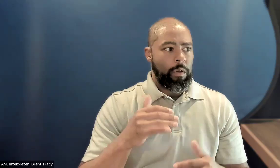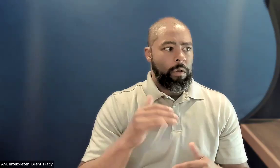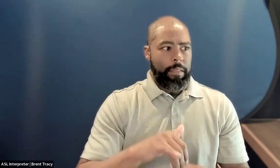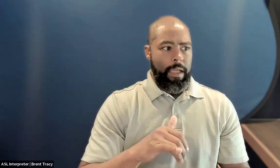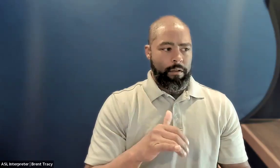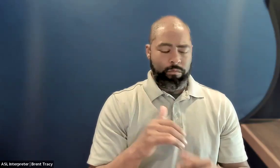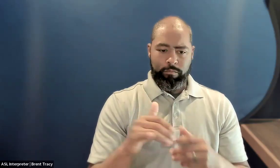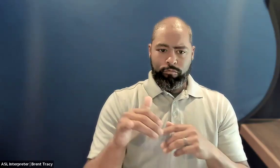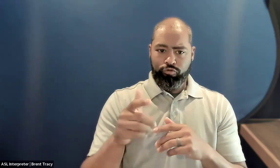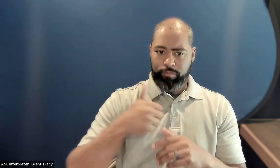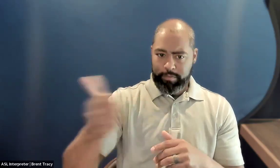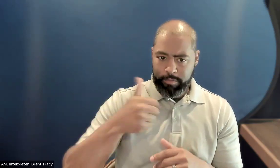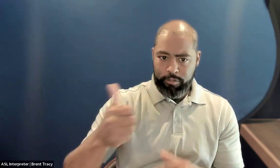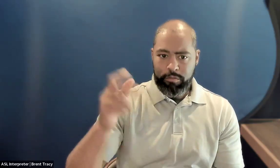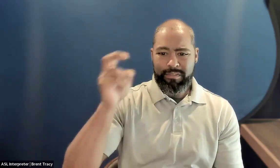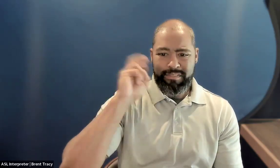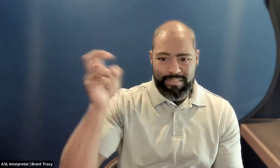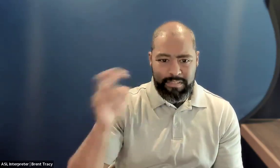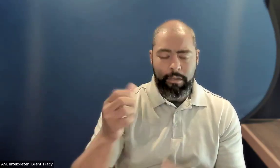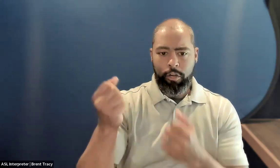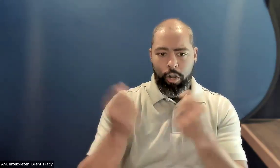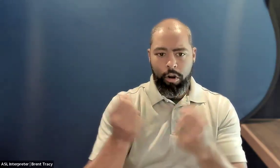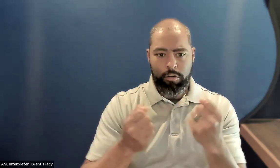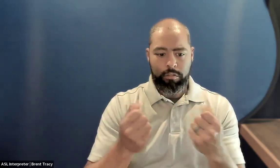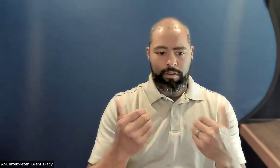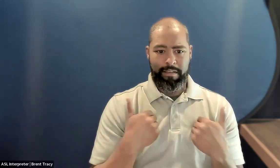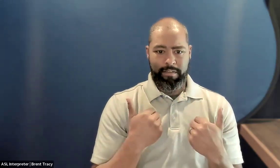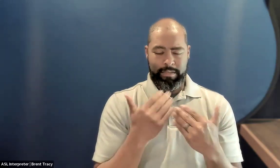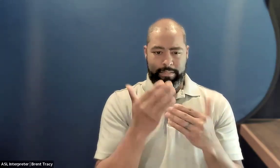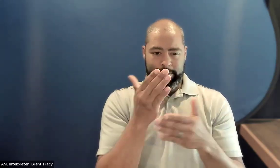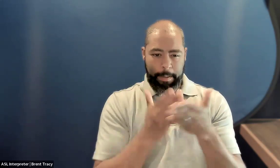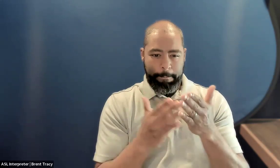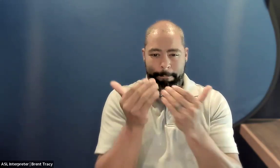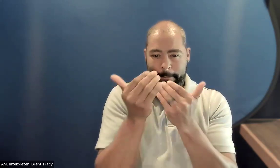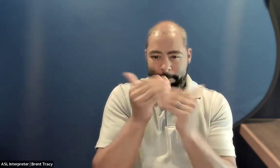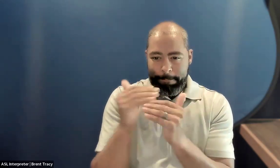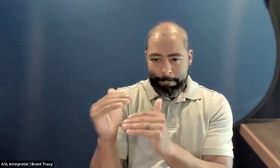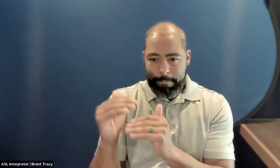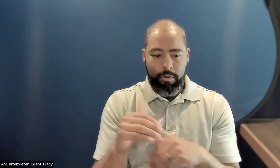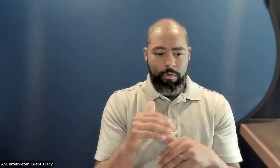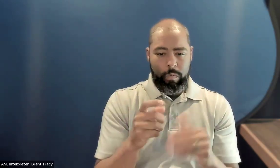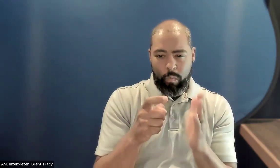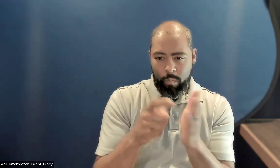It sets some sub limits for this sector and establishes some targets and metrics.